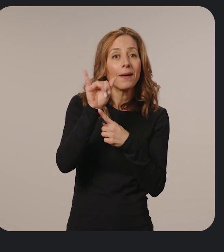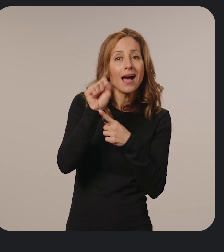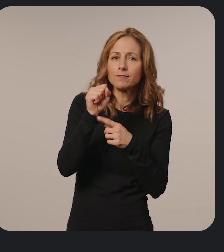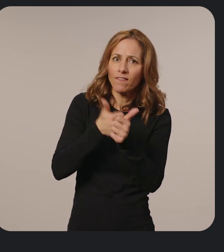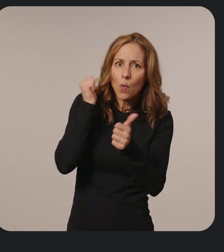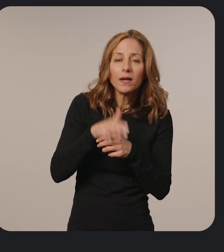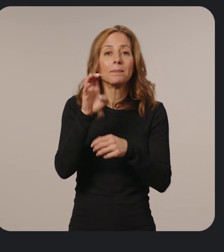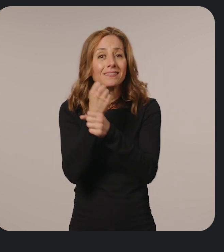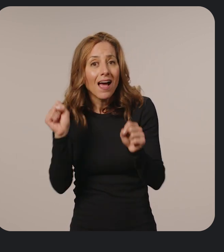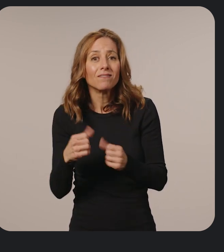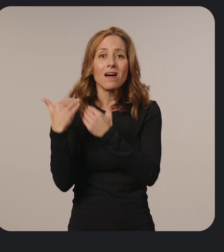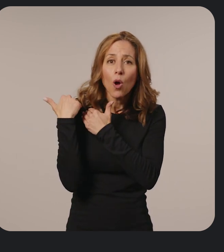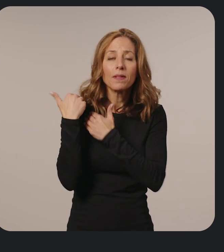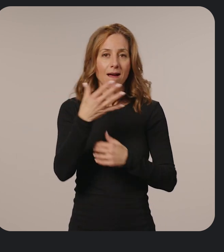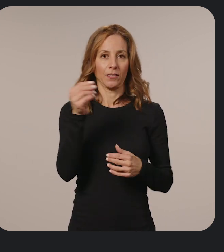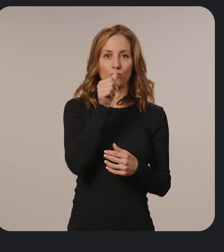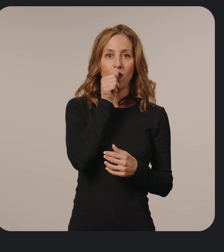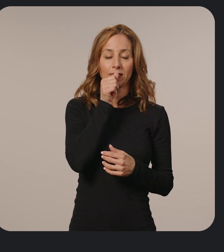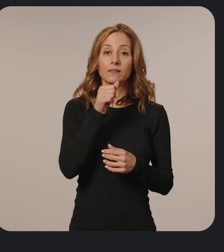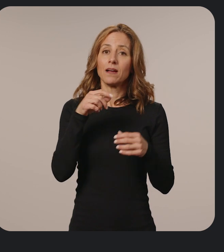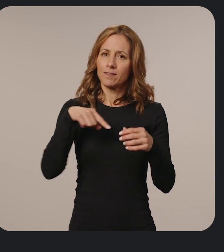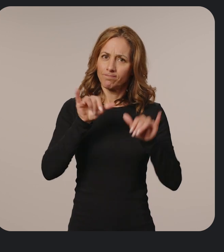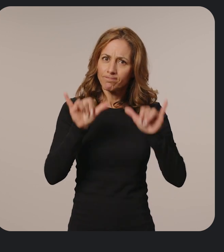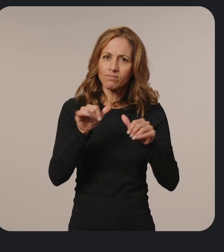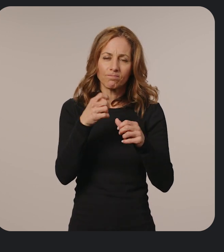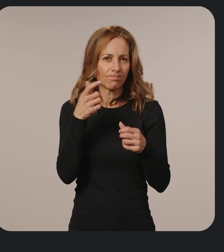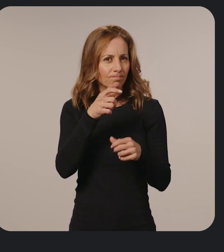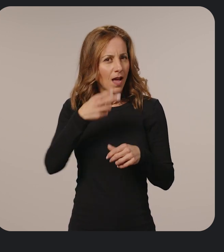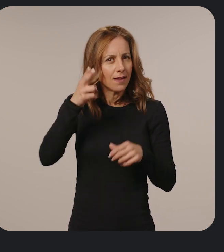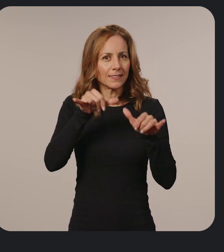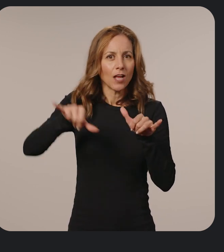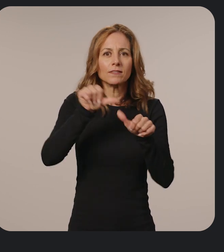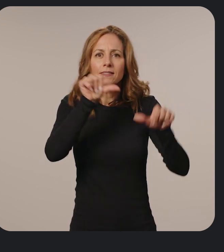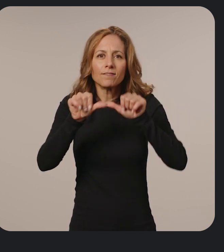of scientific excellence and being made available for uses that accord with these principles.